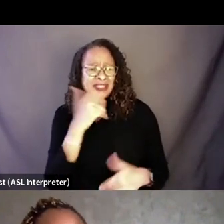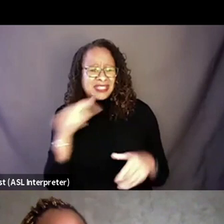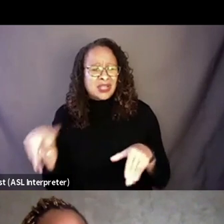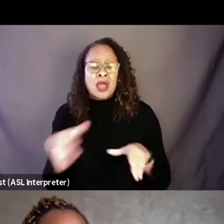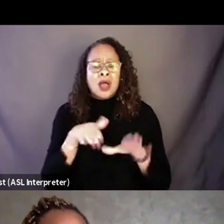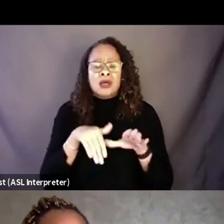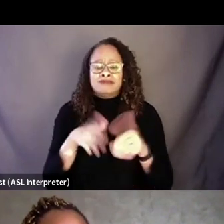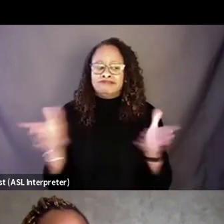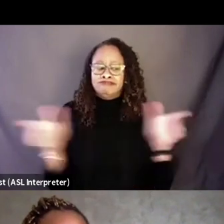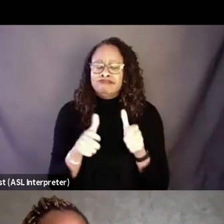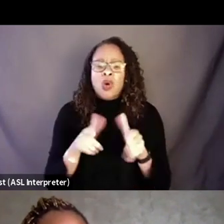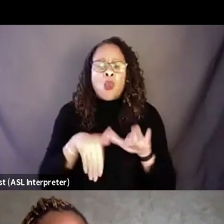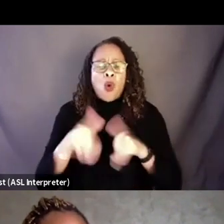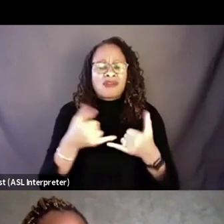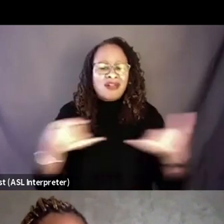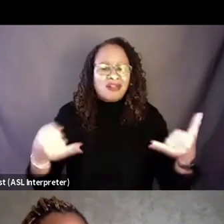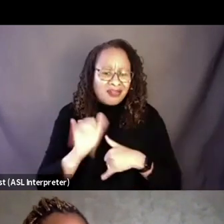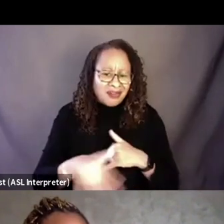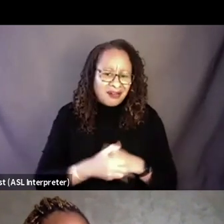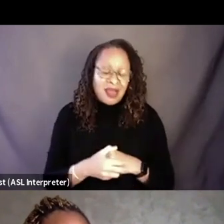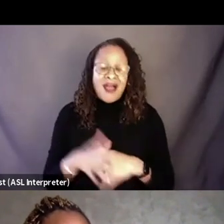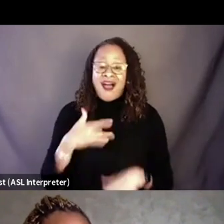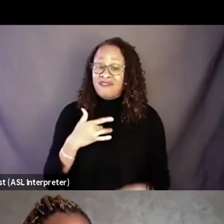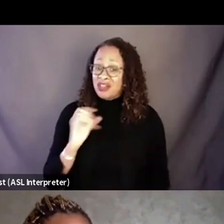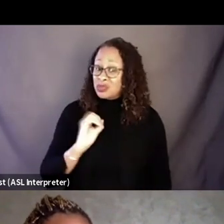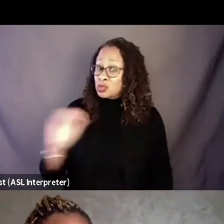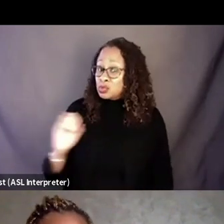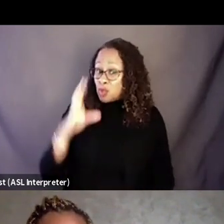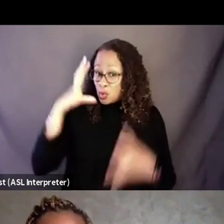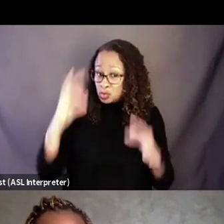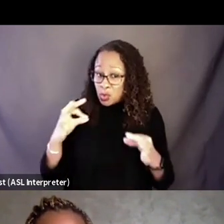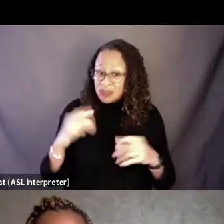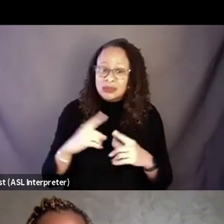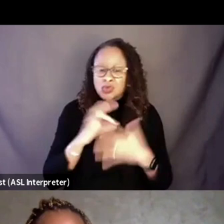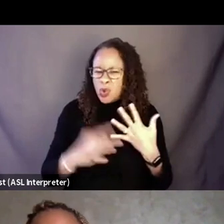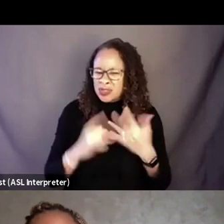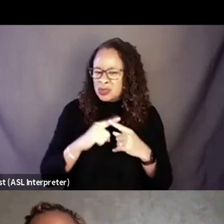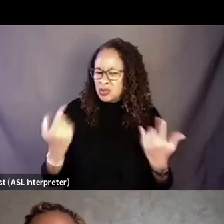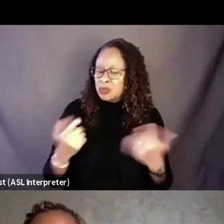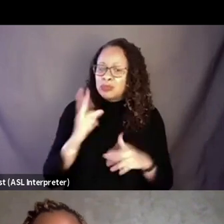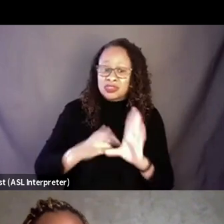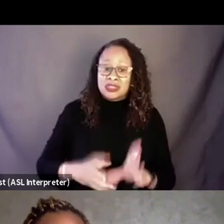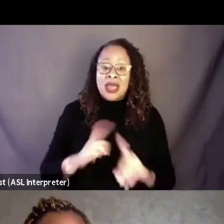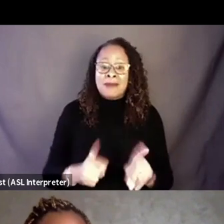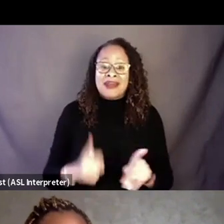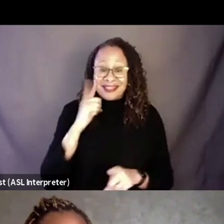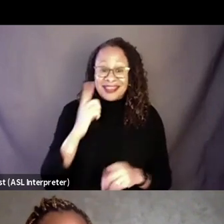So I just felt like there was no choice to participate but I think we've been quite fortunate with this film